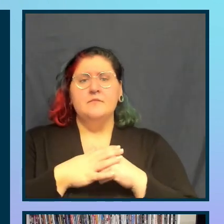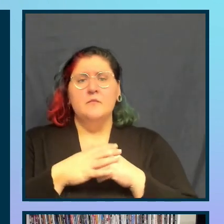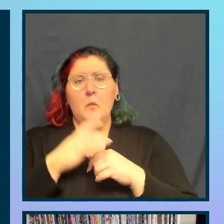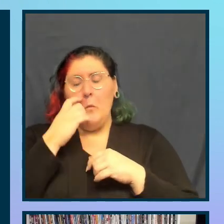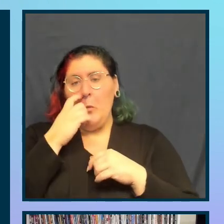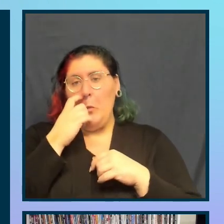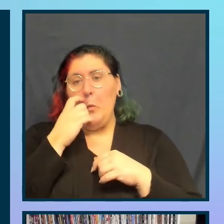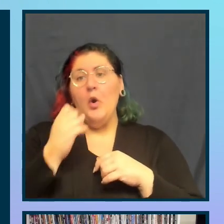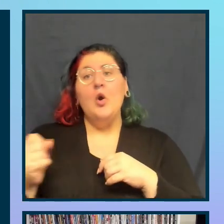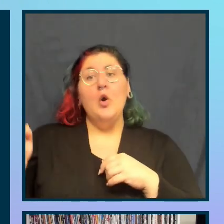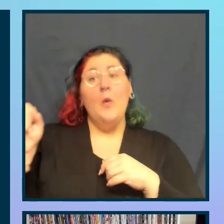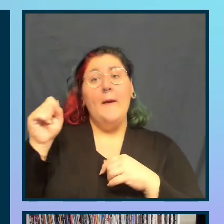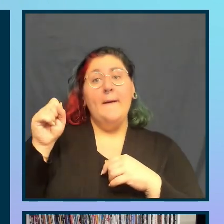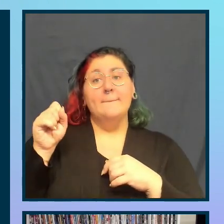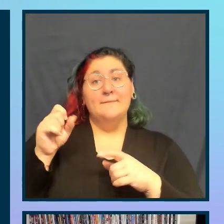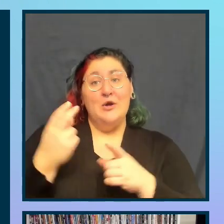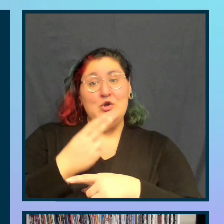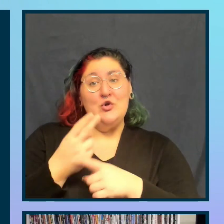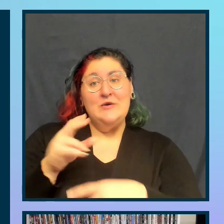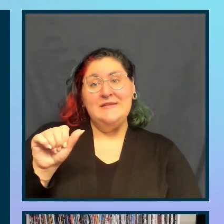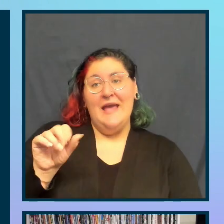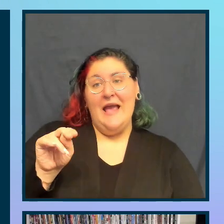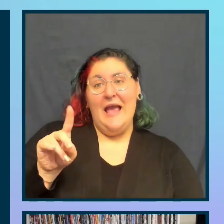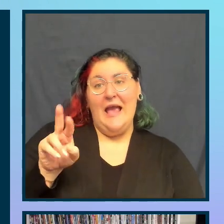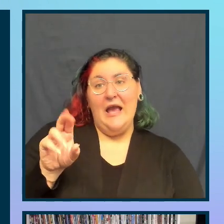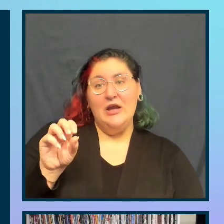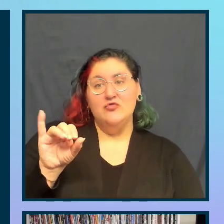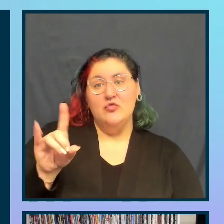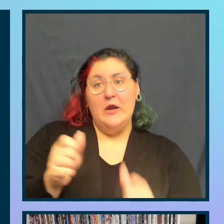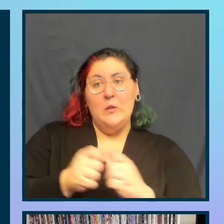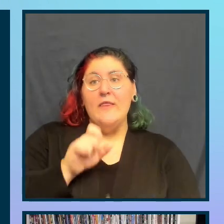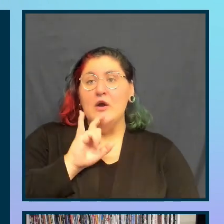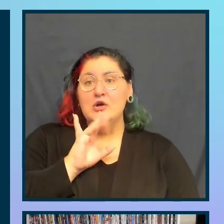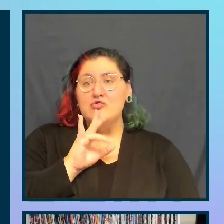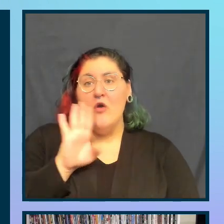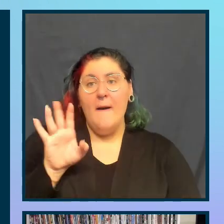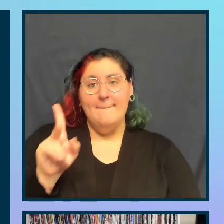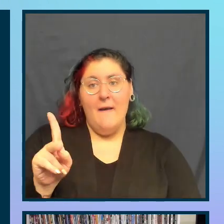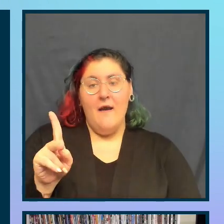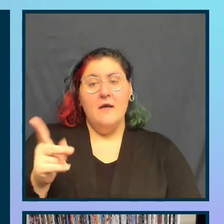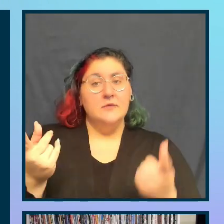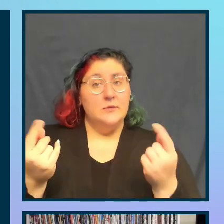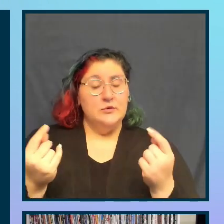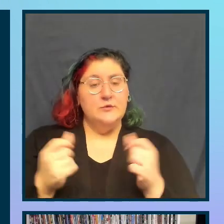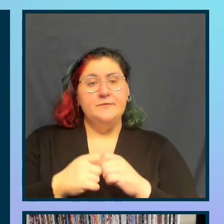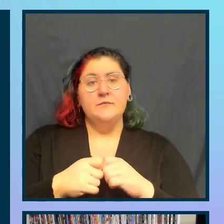Coming back to Android while you're testing with TalkBack, here are some more common gestures. So to select a read the item